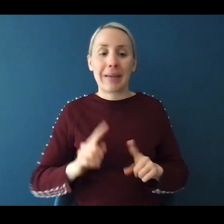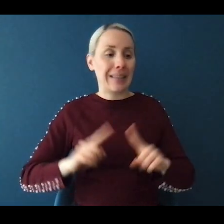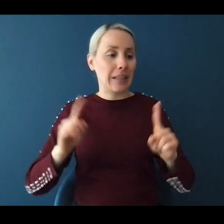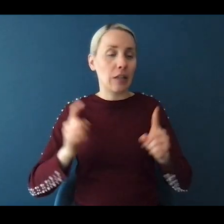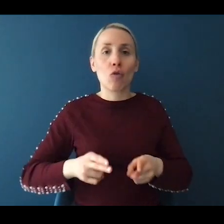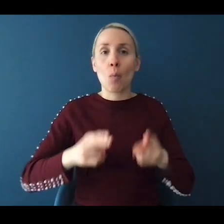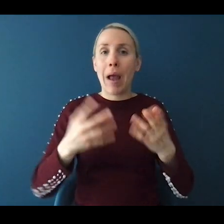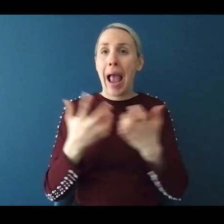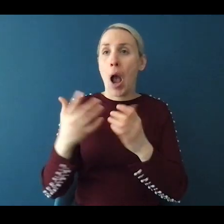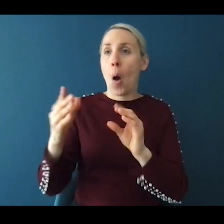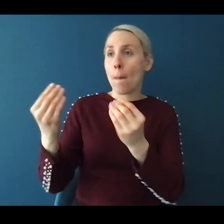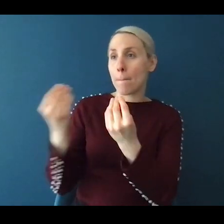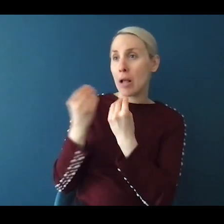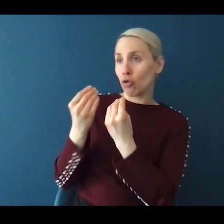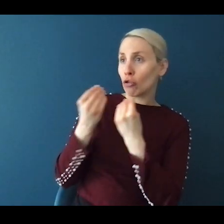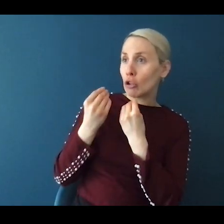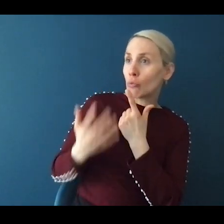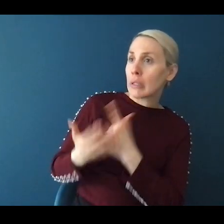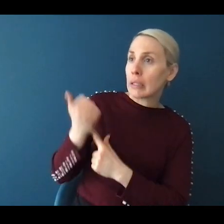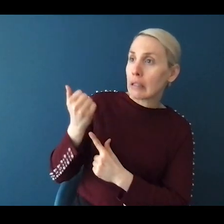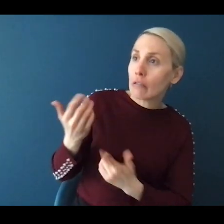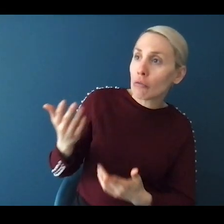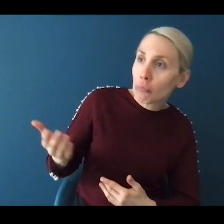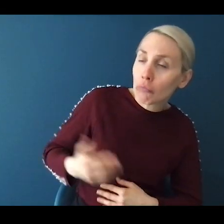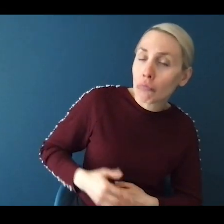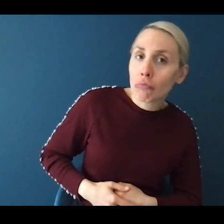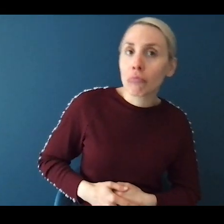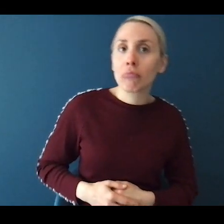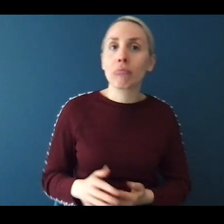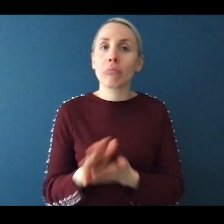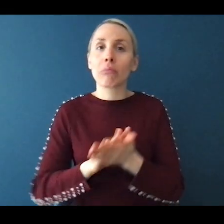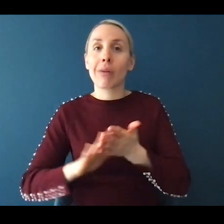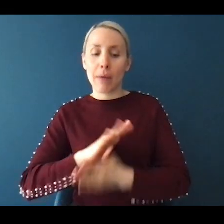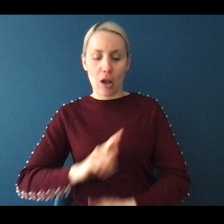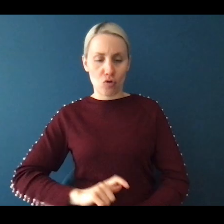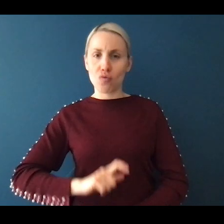ways of getting the mentorship but I feel like it gives you that kind of confidence